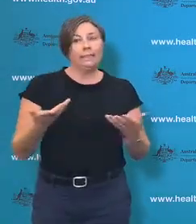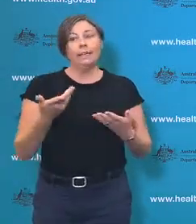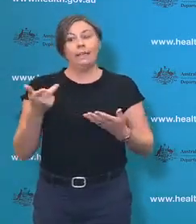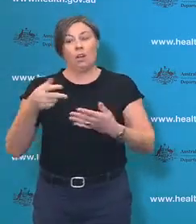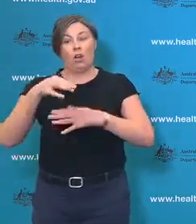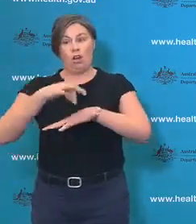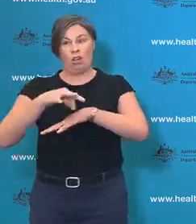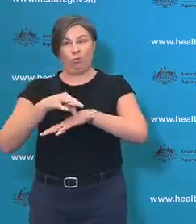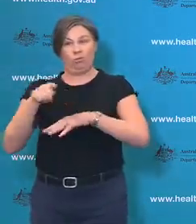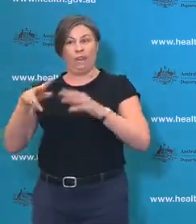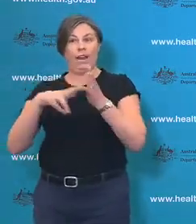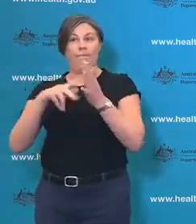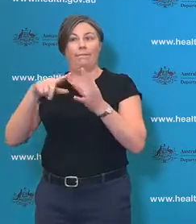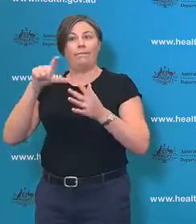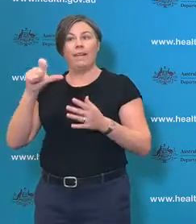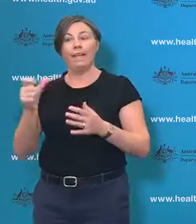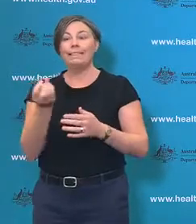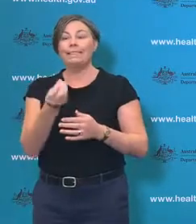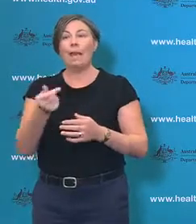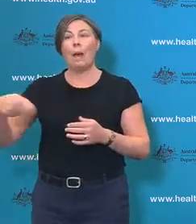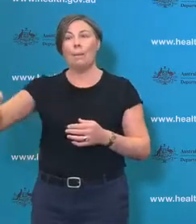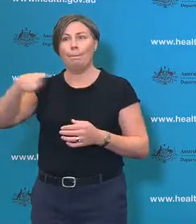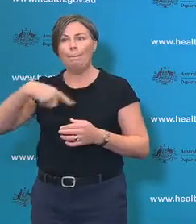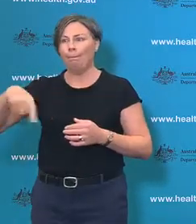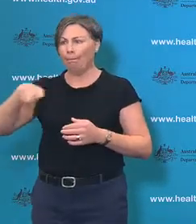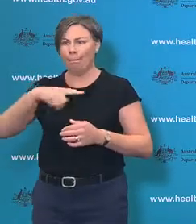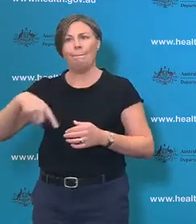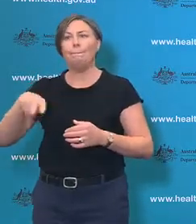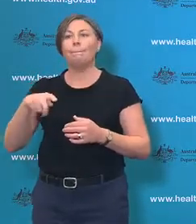people who have been moved from residential aged-care as a precautionary